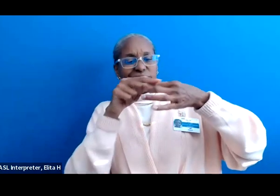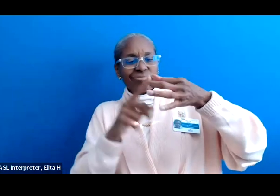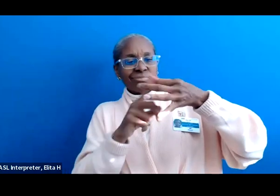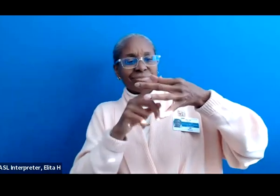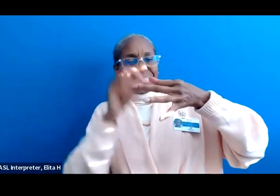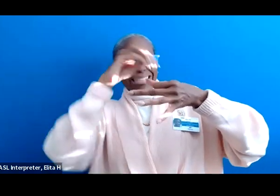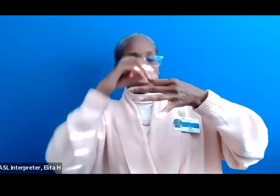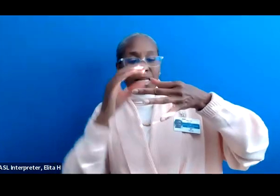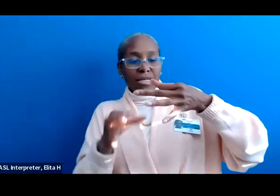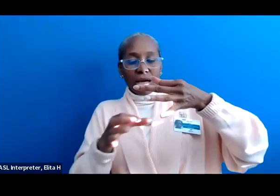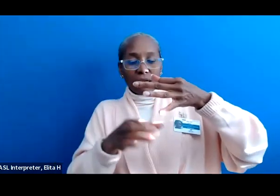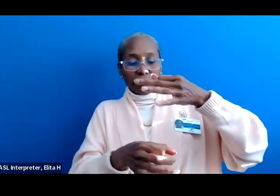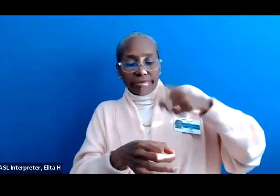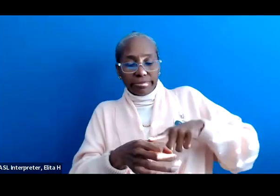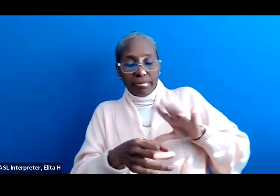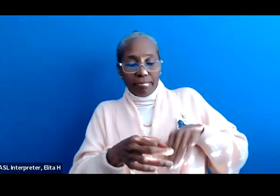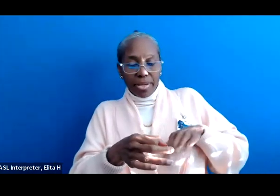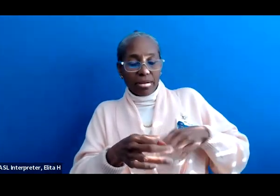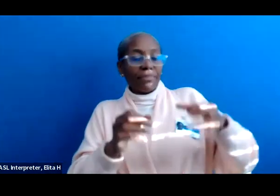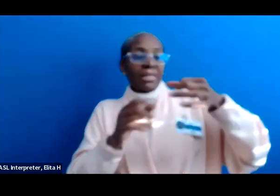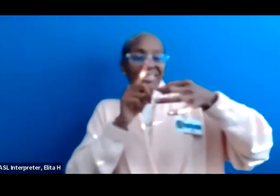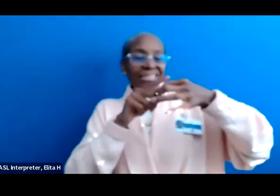That one has no tone, and the stool will just come running out.